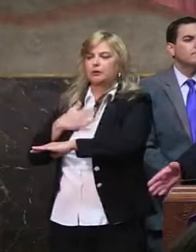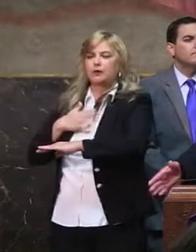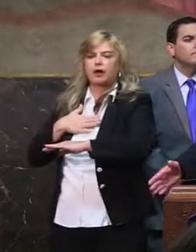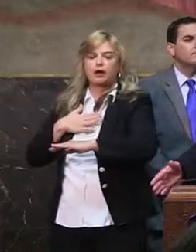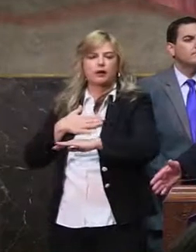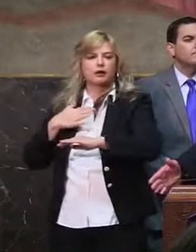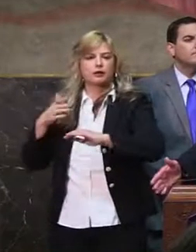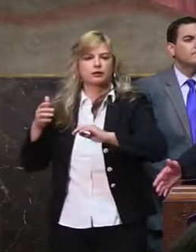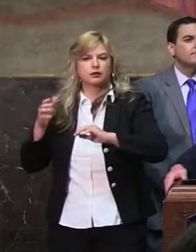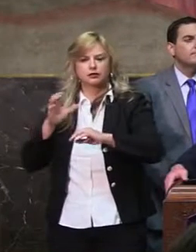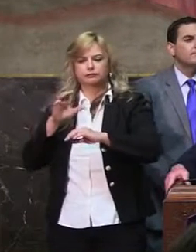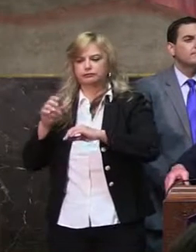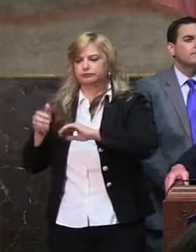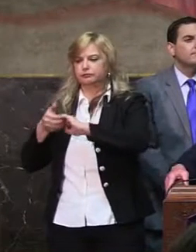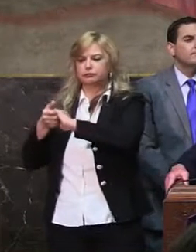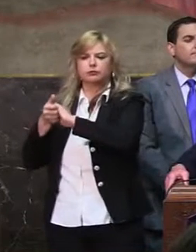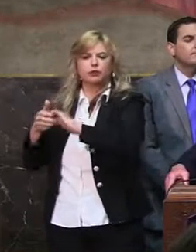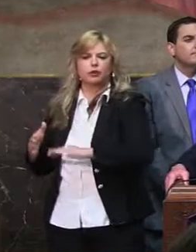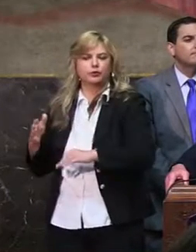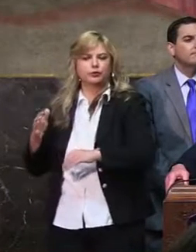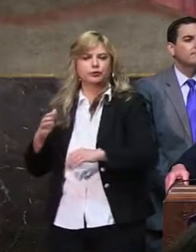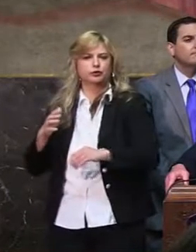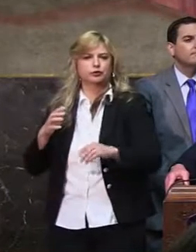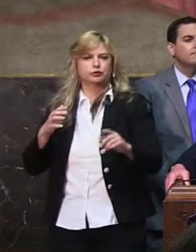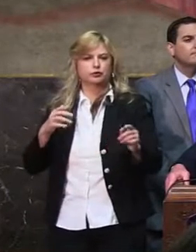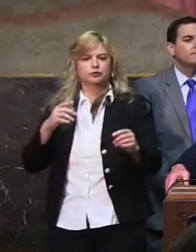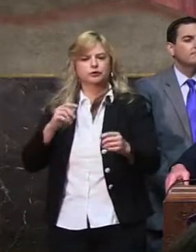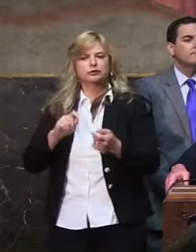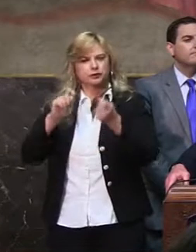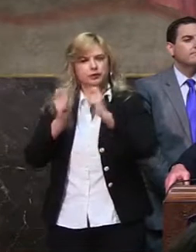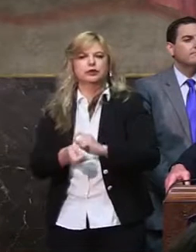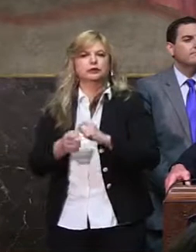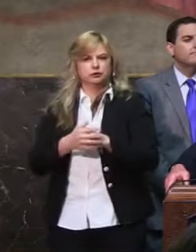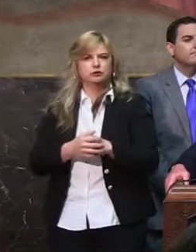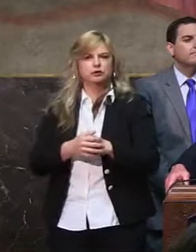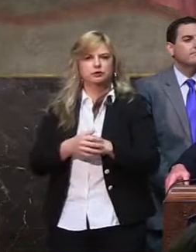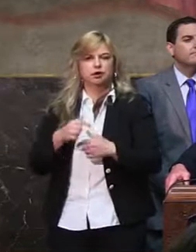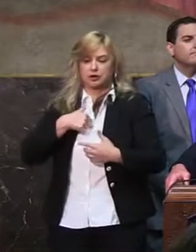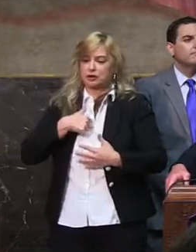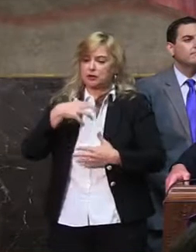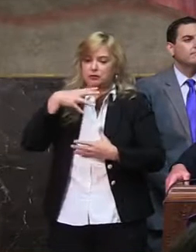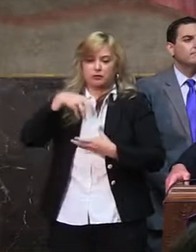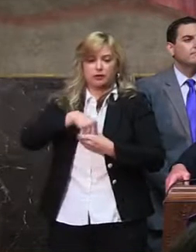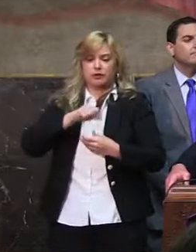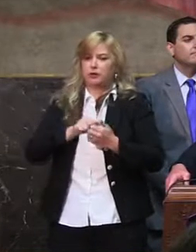haven't done and we haven't done I consider myself part of the problem too because I bidding and that's the turn